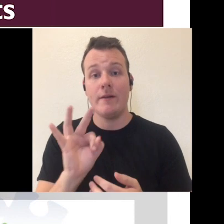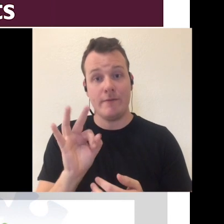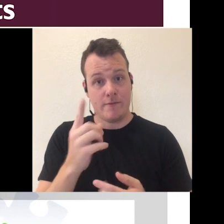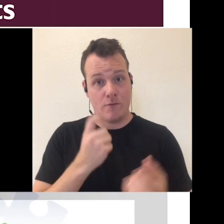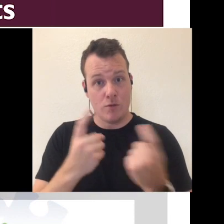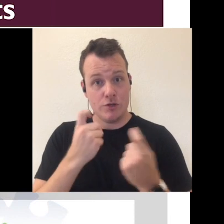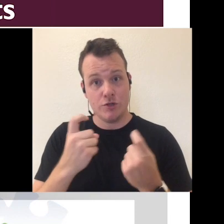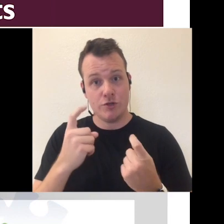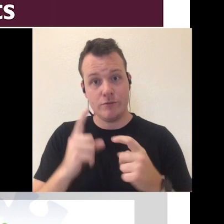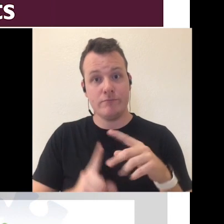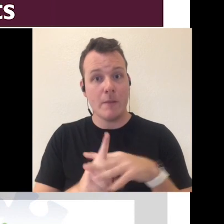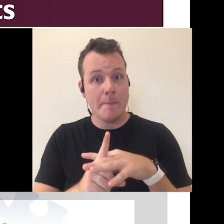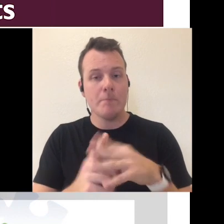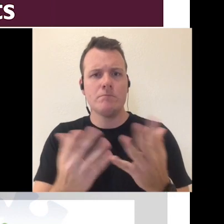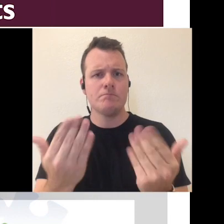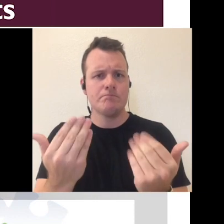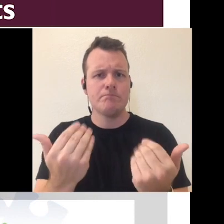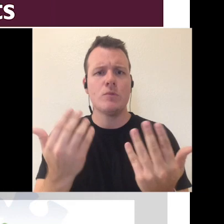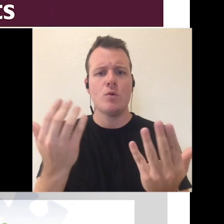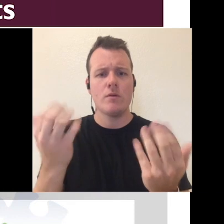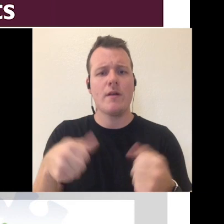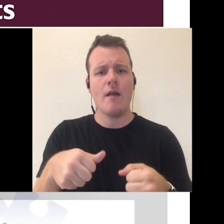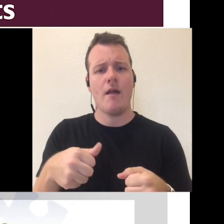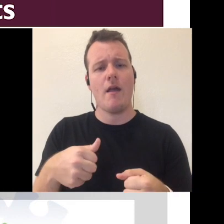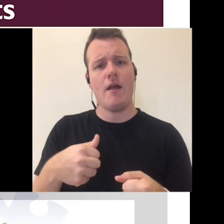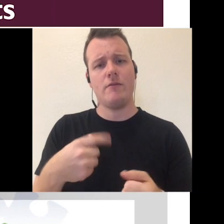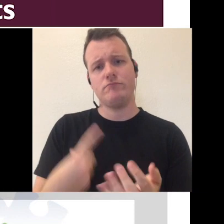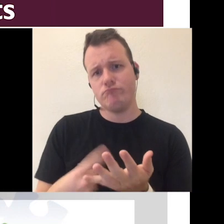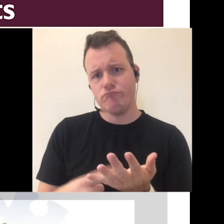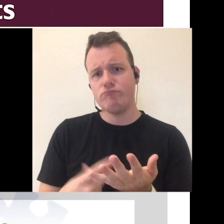now if you have some questions that come up, I'm more than happy to try to take